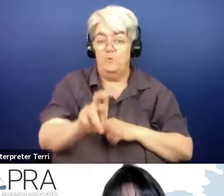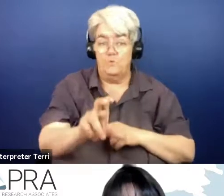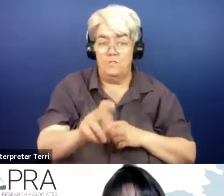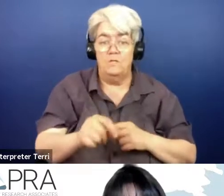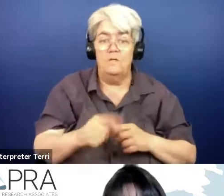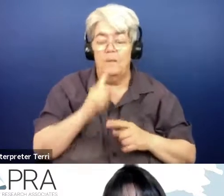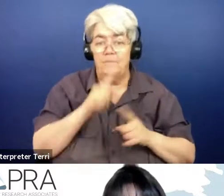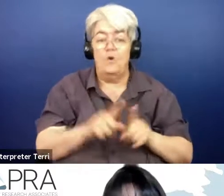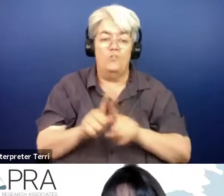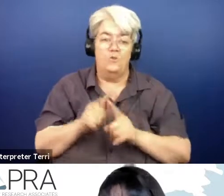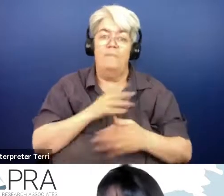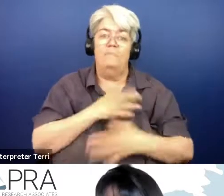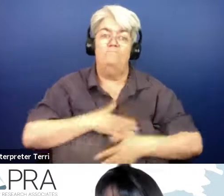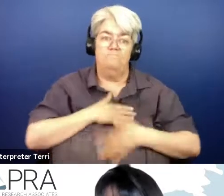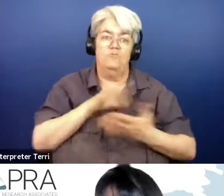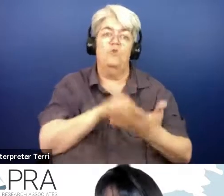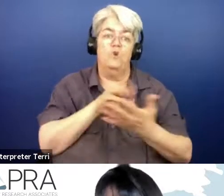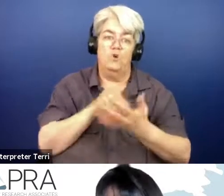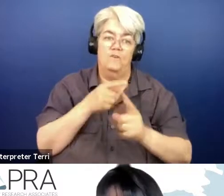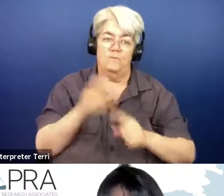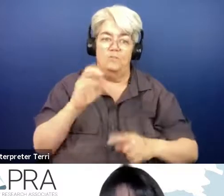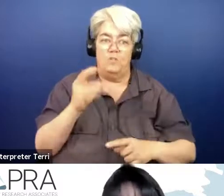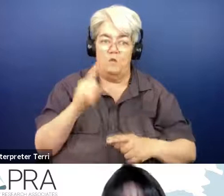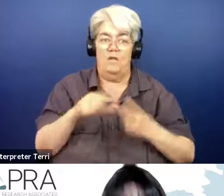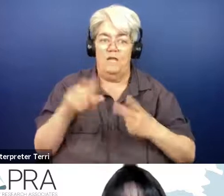able to learn from folks like Jennifer and Cheryl.